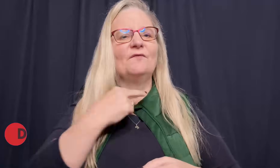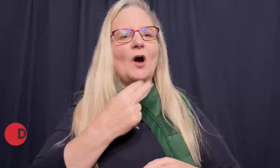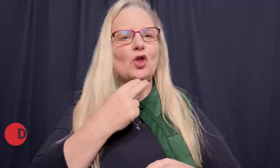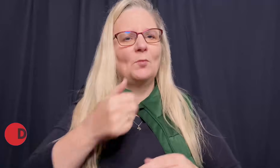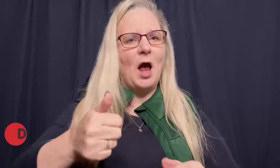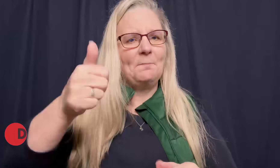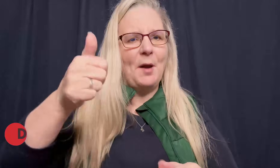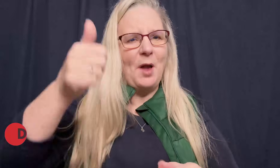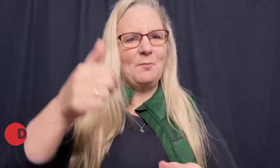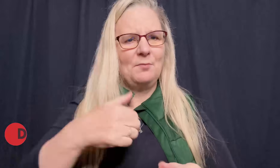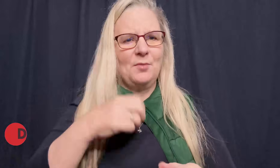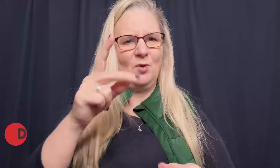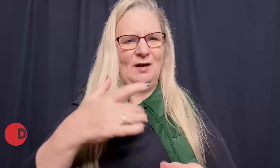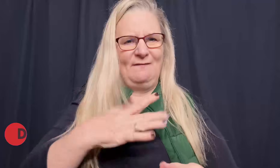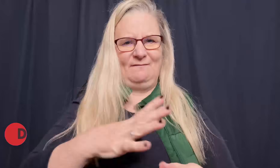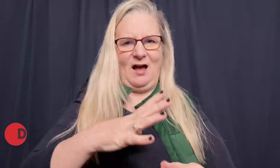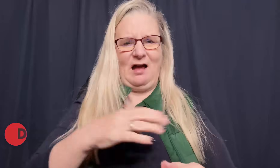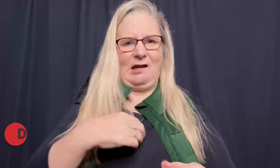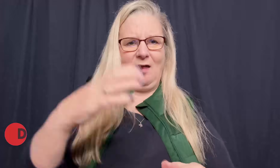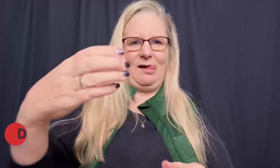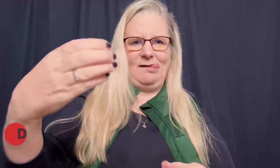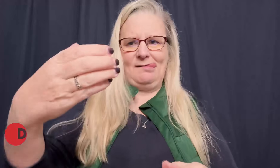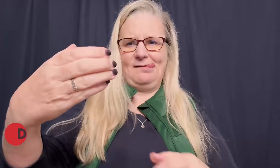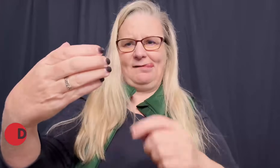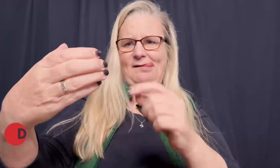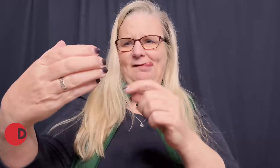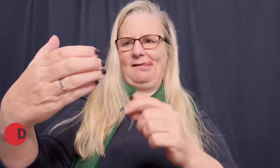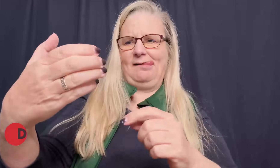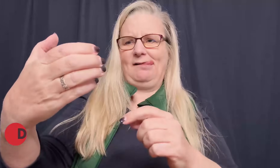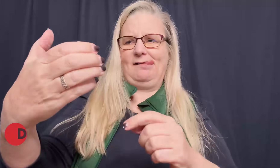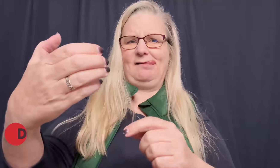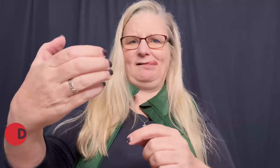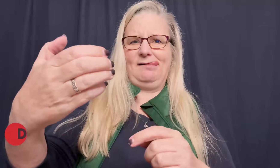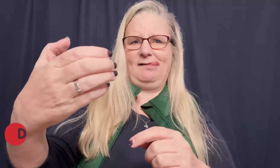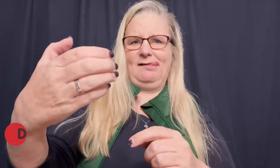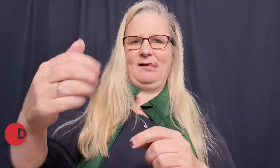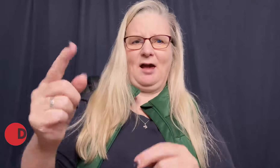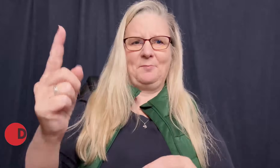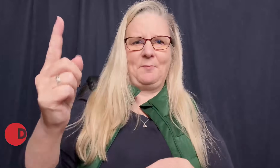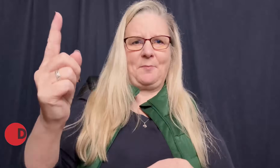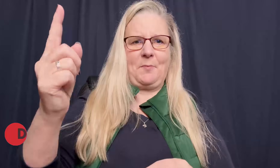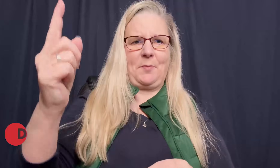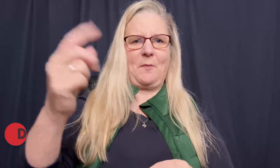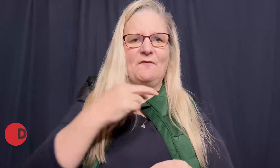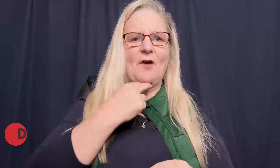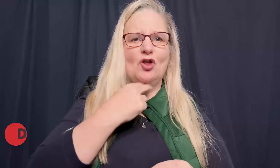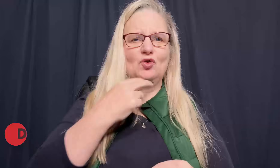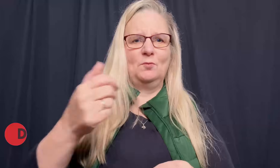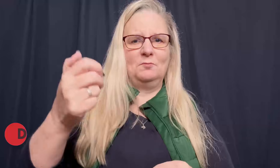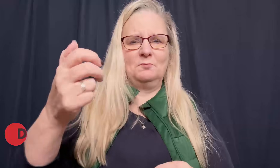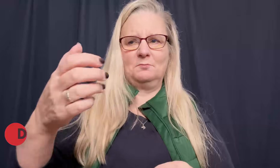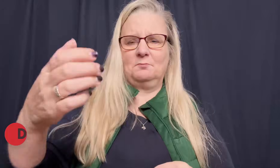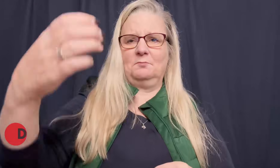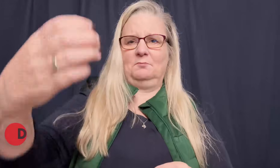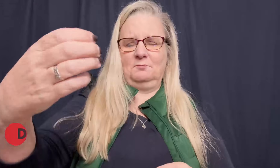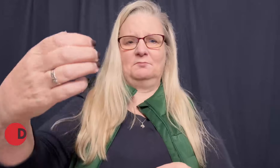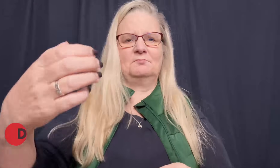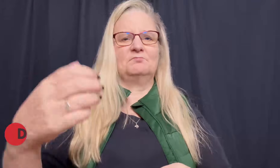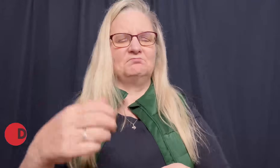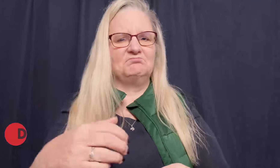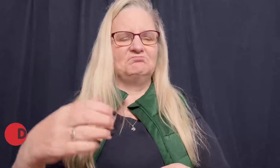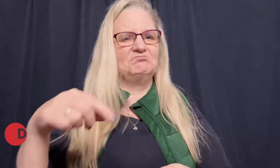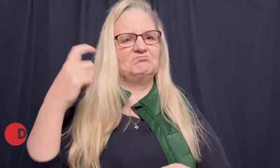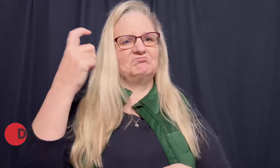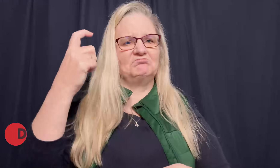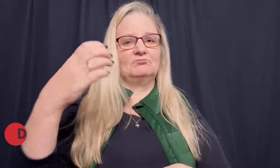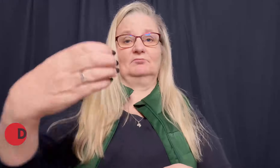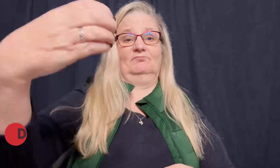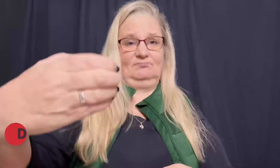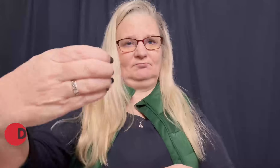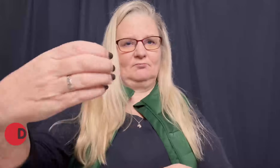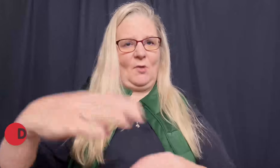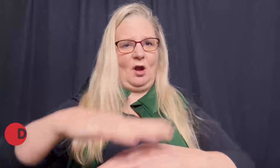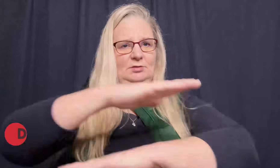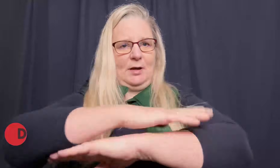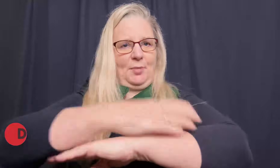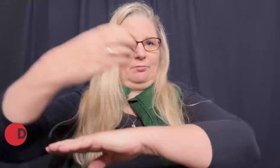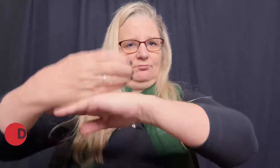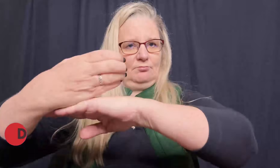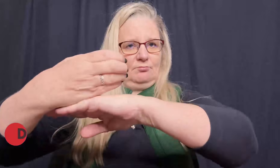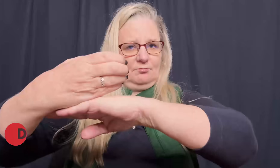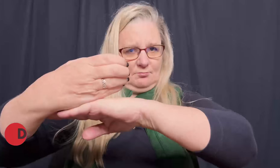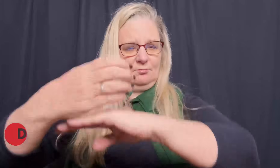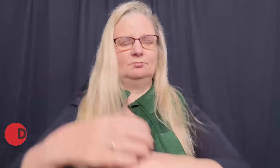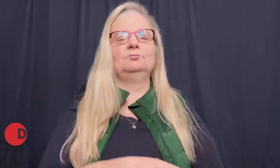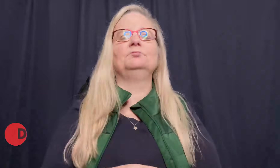turn up the volume more and place the phone on the desk.